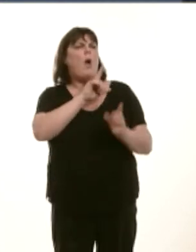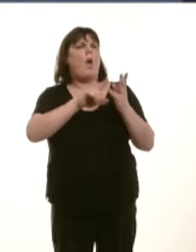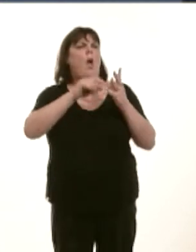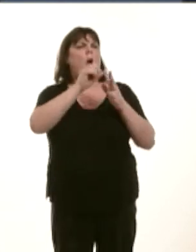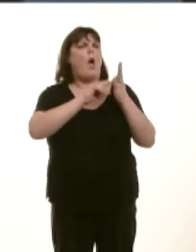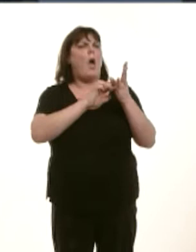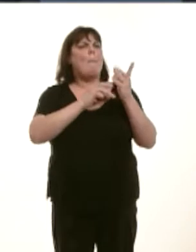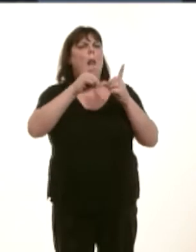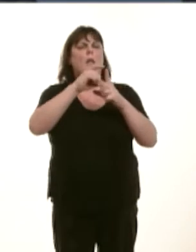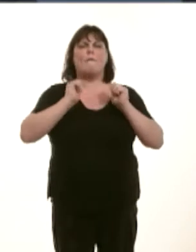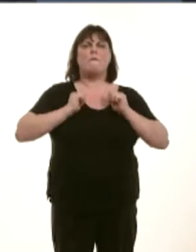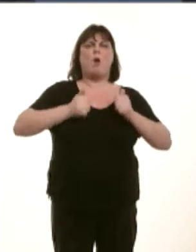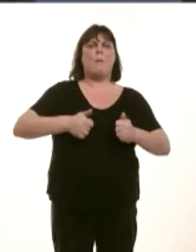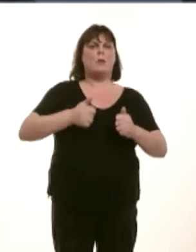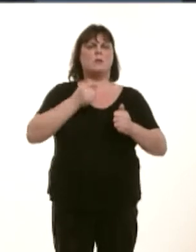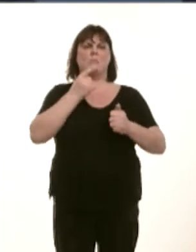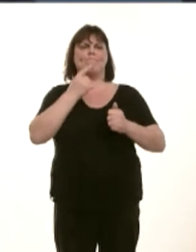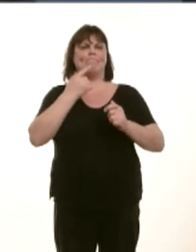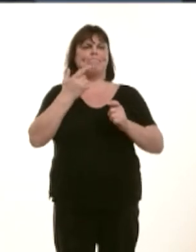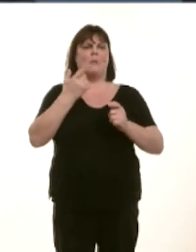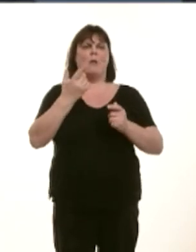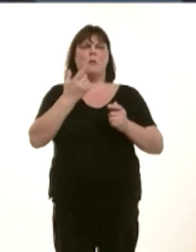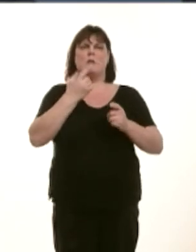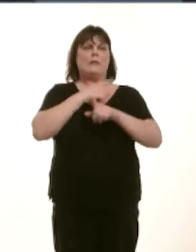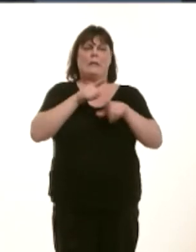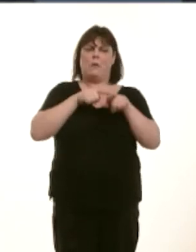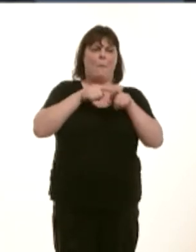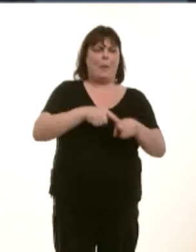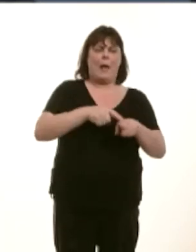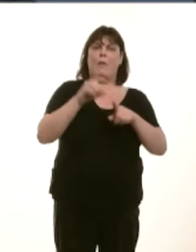of the Governmentís proposed scheme that did not comply with the relevant EU regulations,